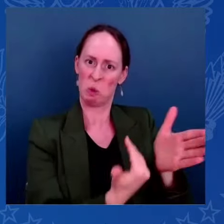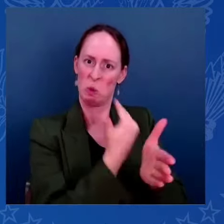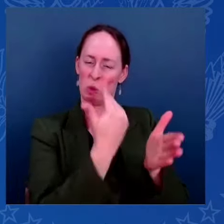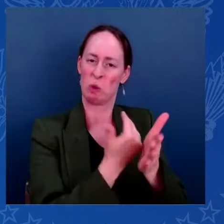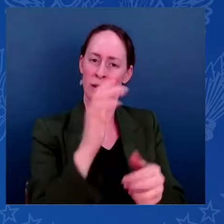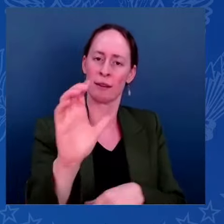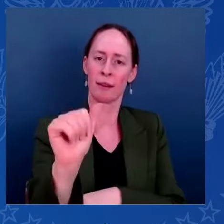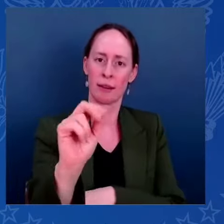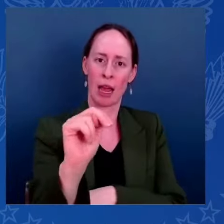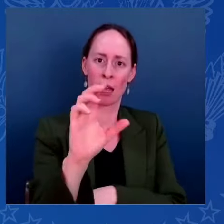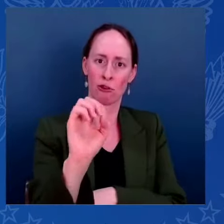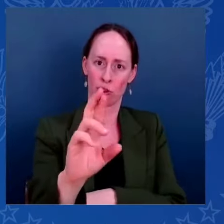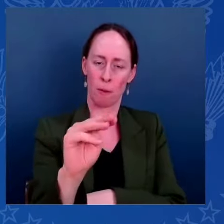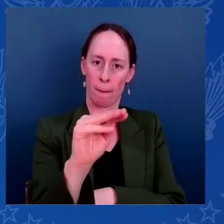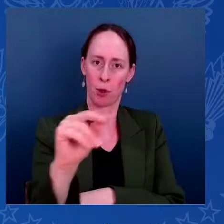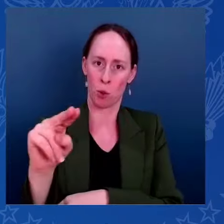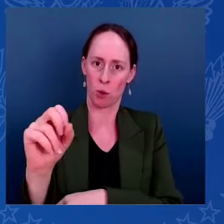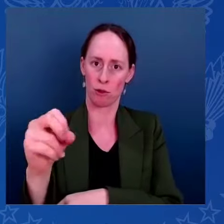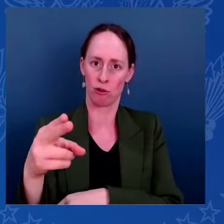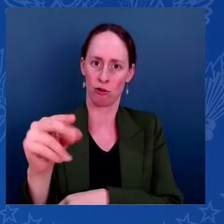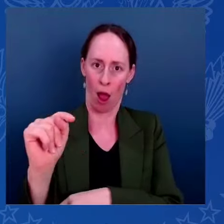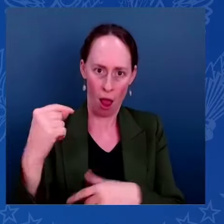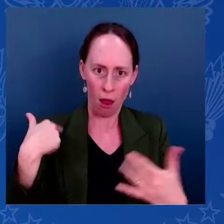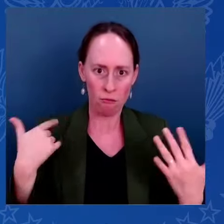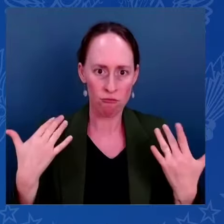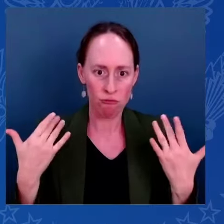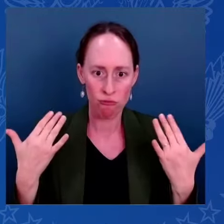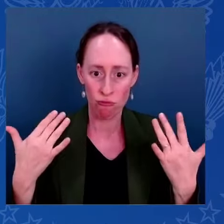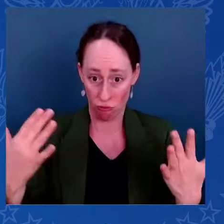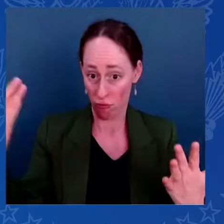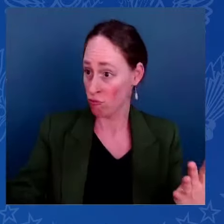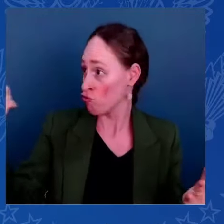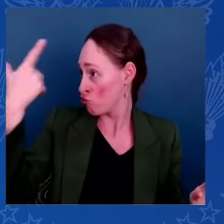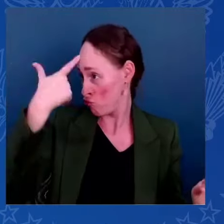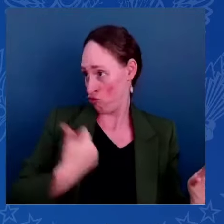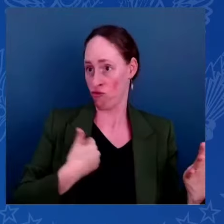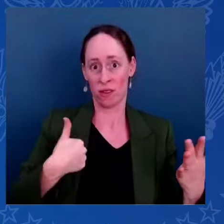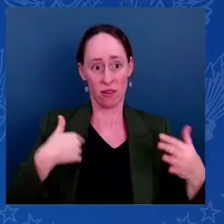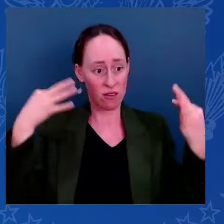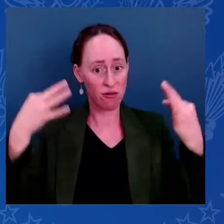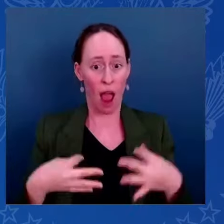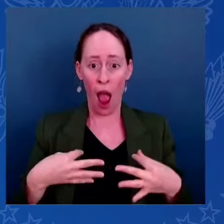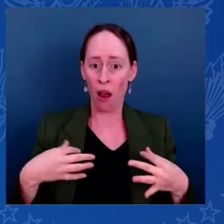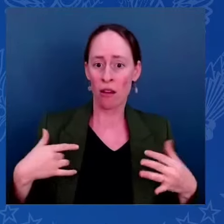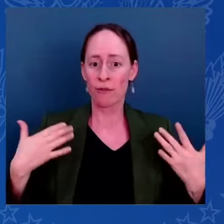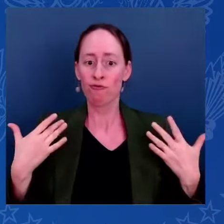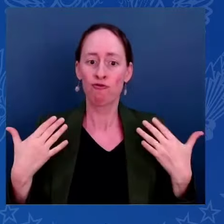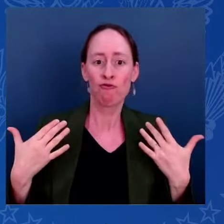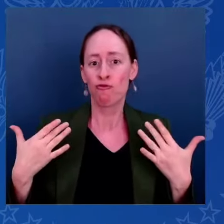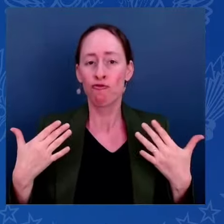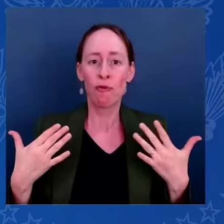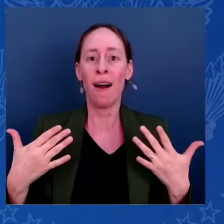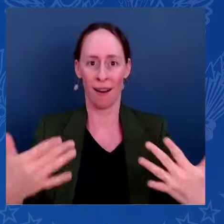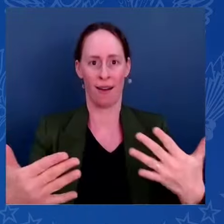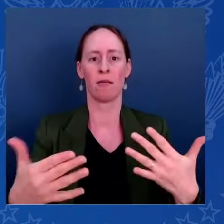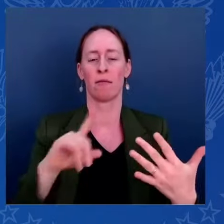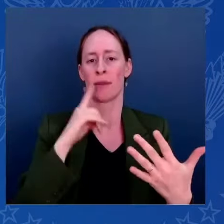to do whatever I needed to do. But I want to also thank President Fitts for welcoming us back. I knew him when he was up at Penn as an --